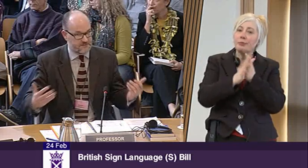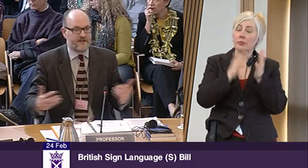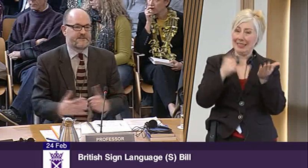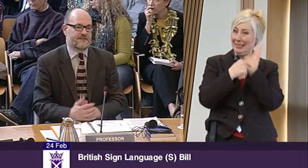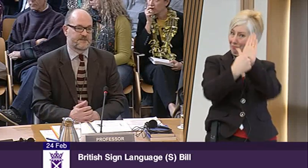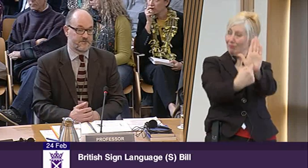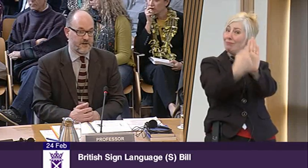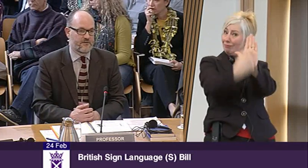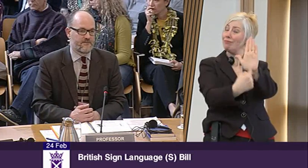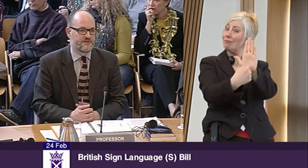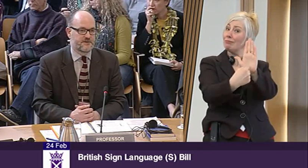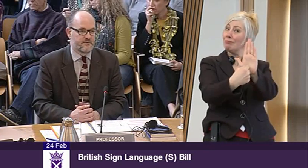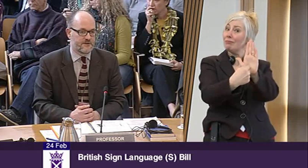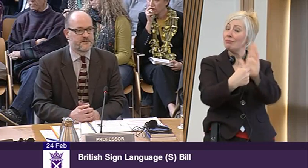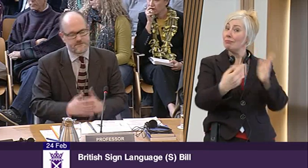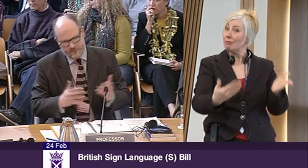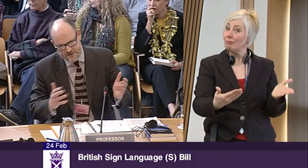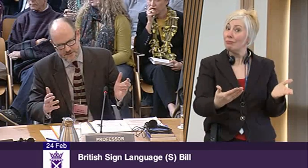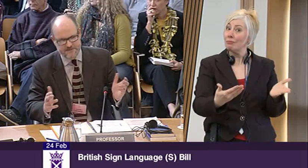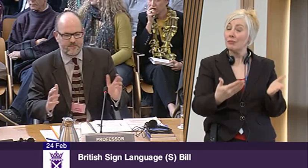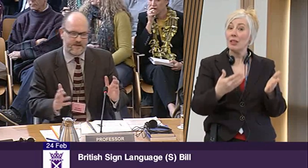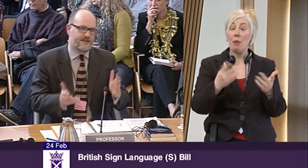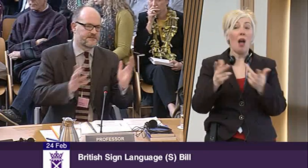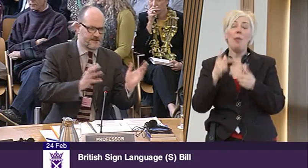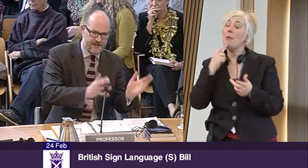despite the committee being told in other evidence that provision is in place and that